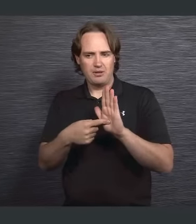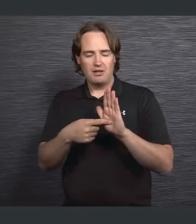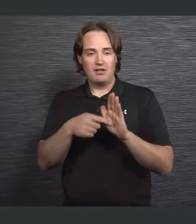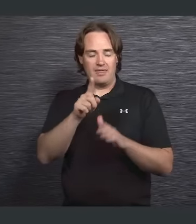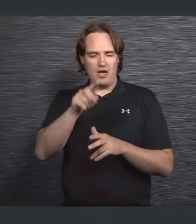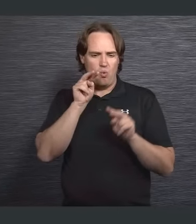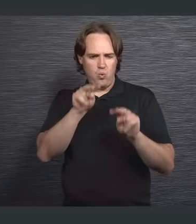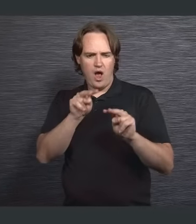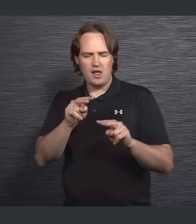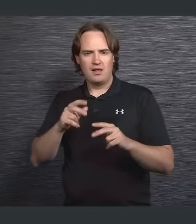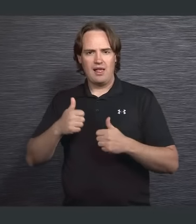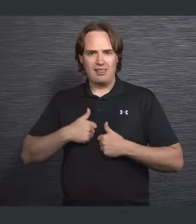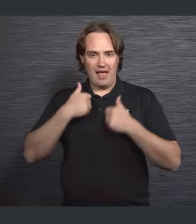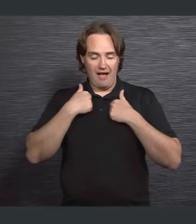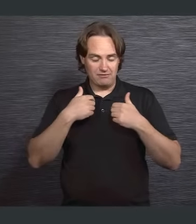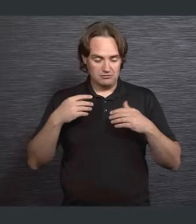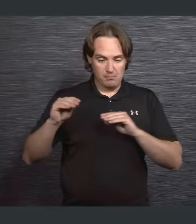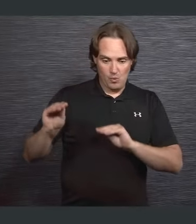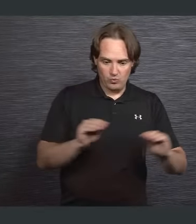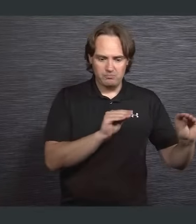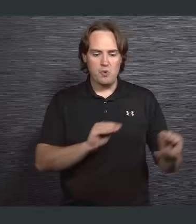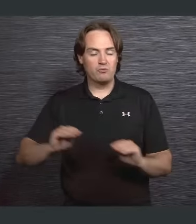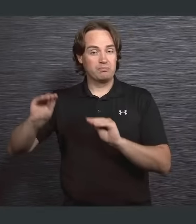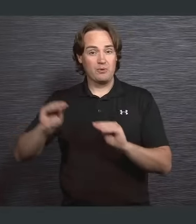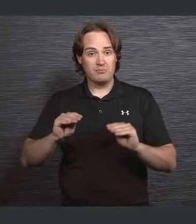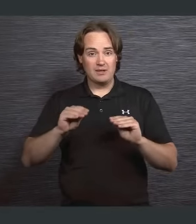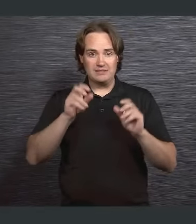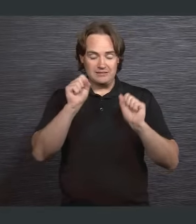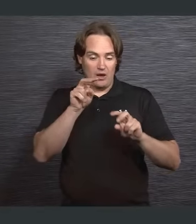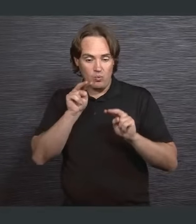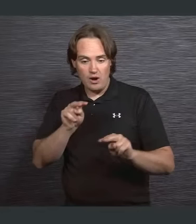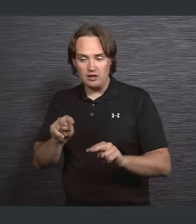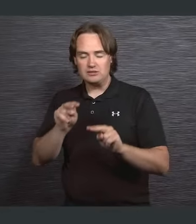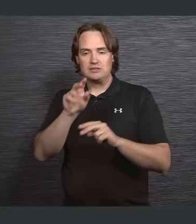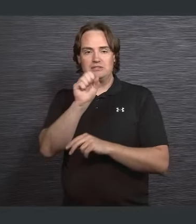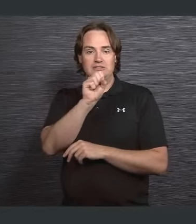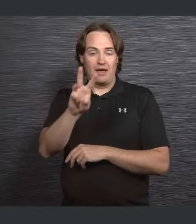and continues to evolve through software updates as well